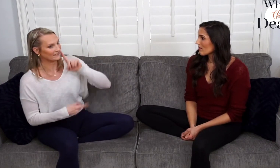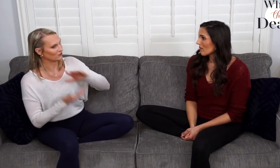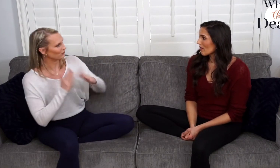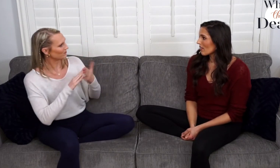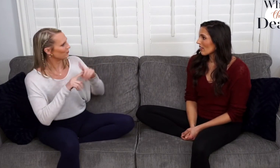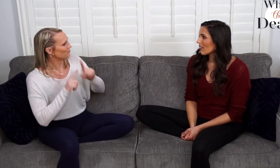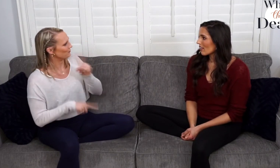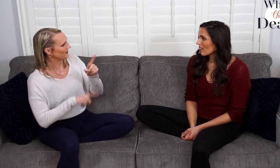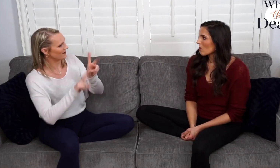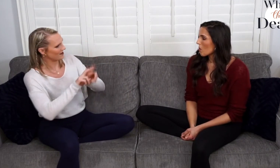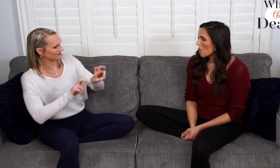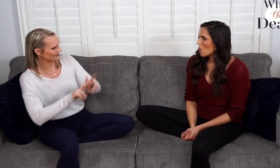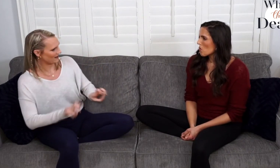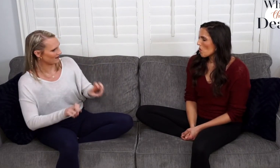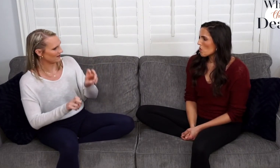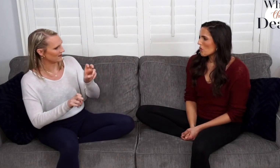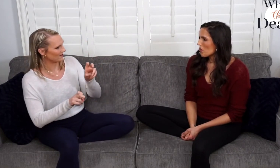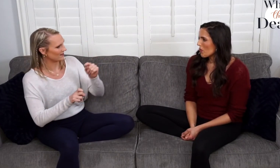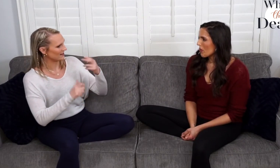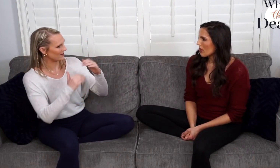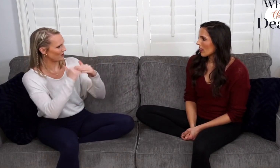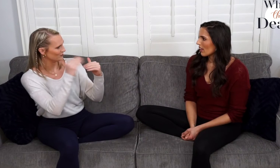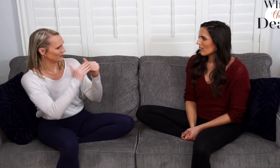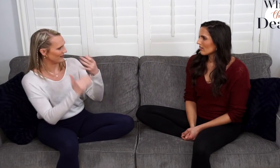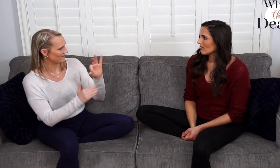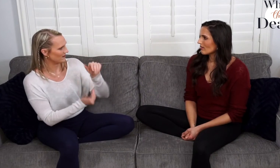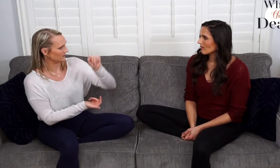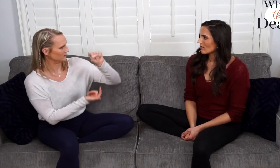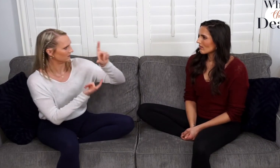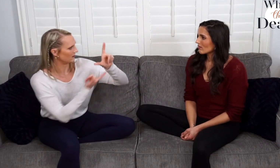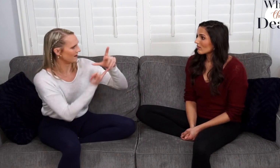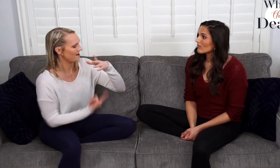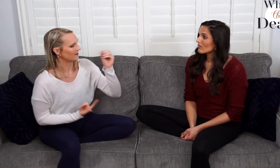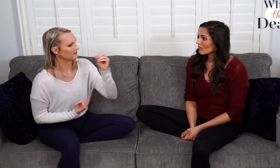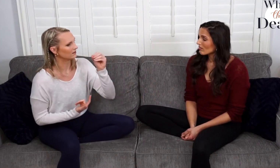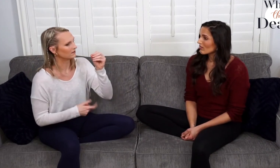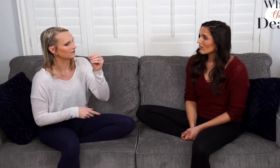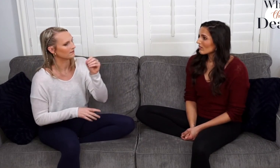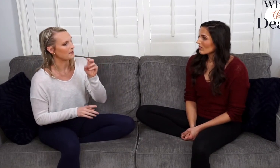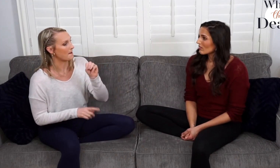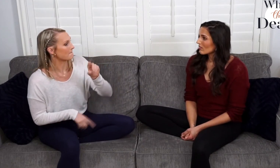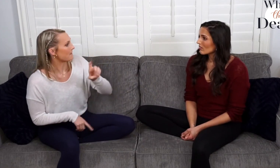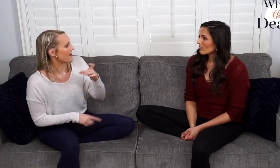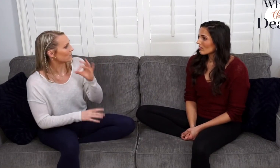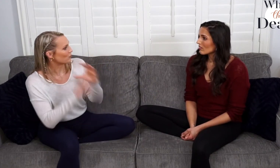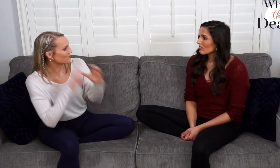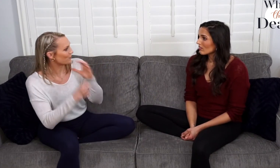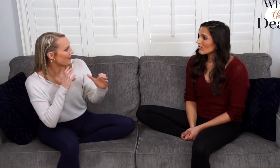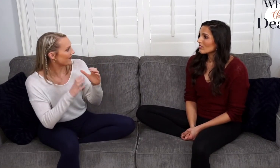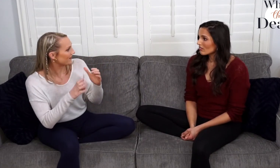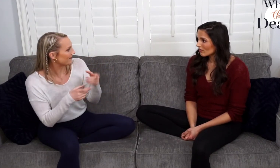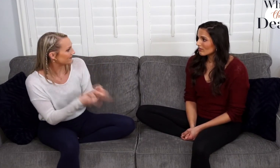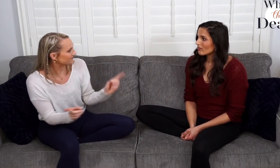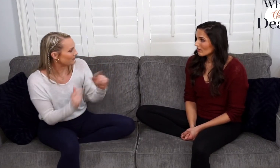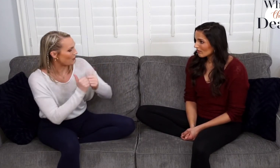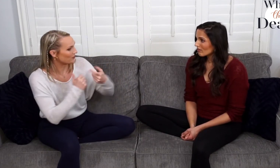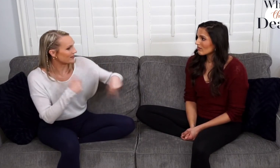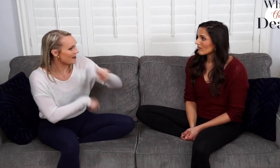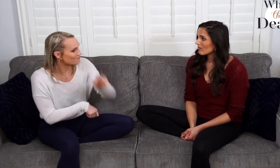Deaf community, we need to analyze the different layers of ASL and modes of communication and